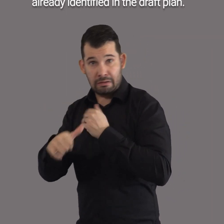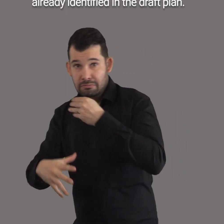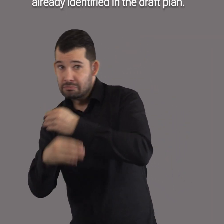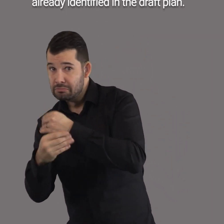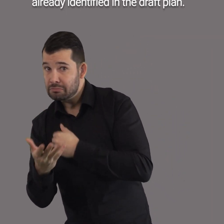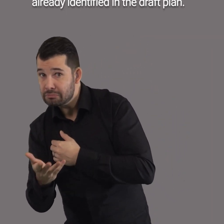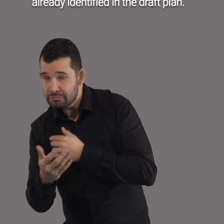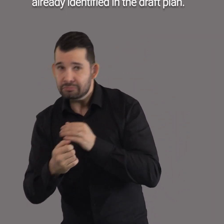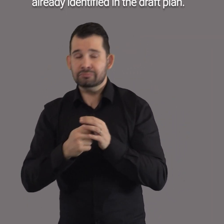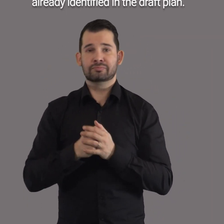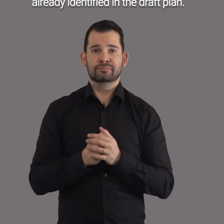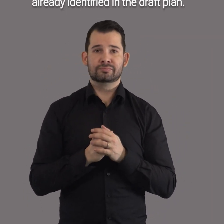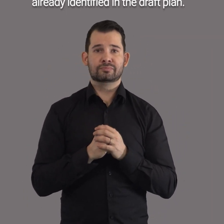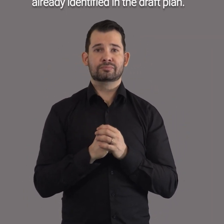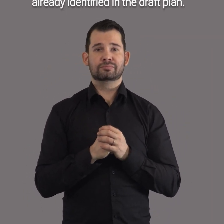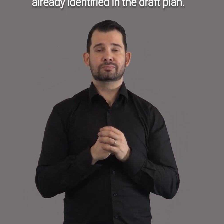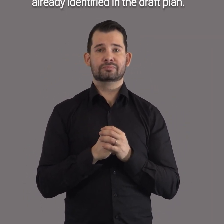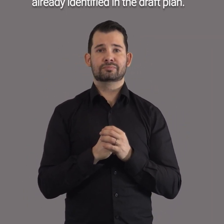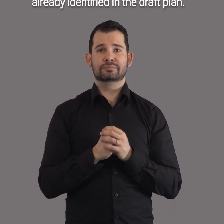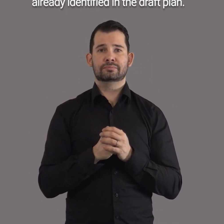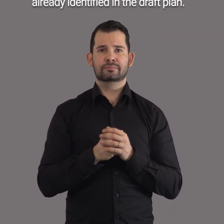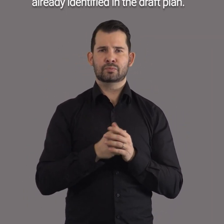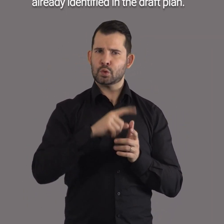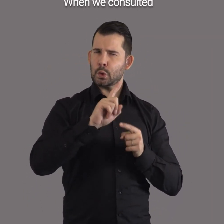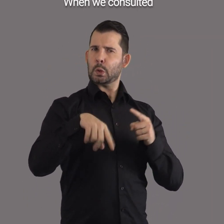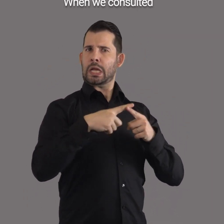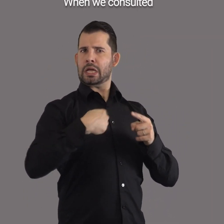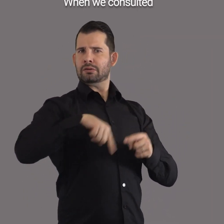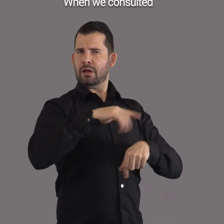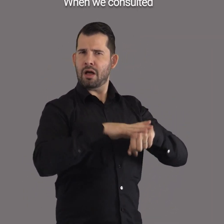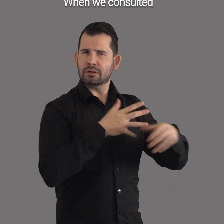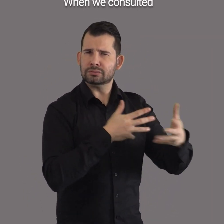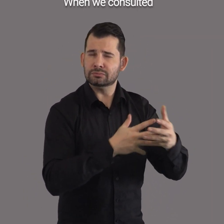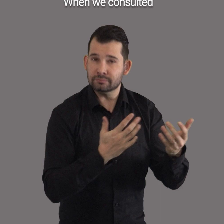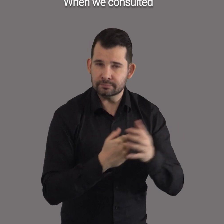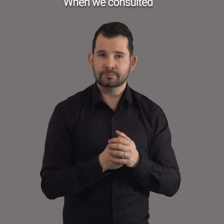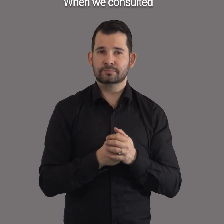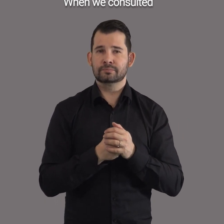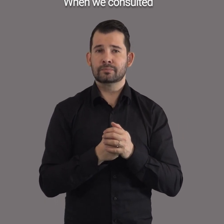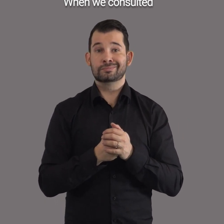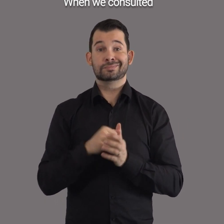already identified in the draft plan. When we consulted